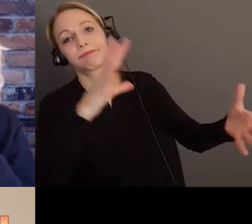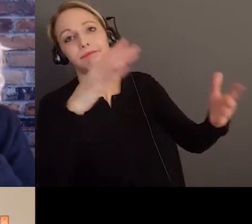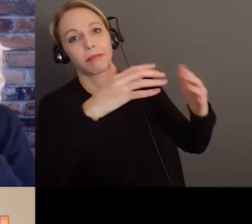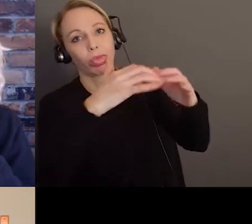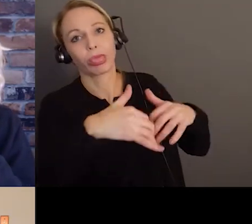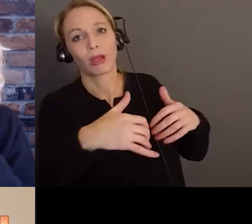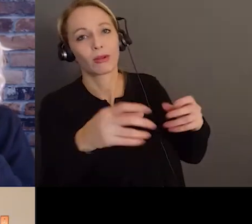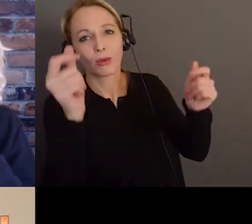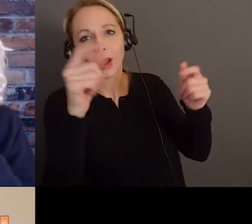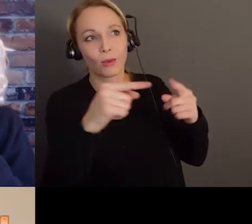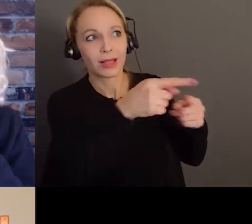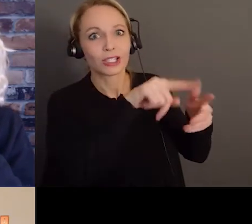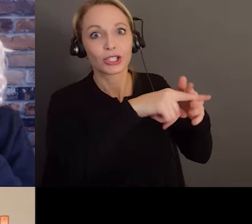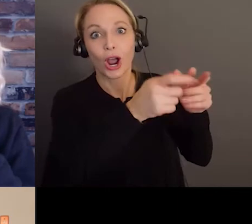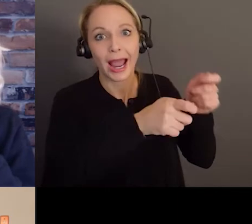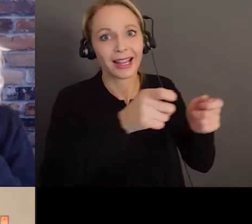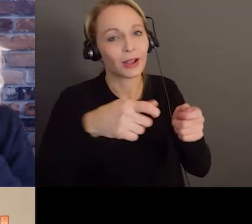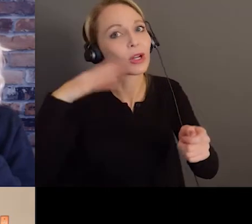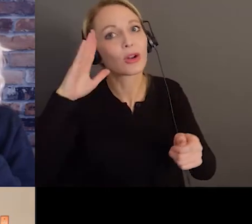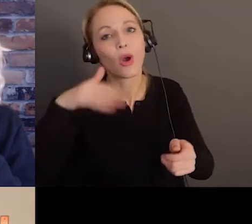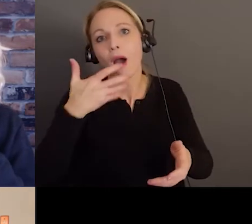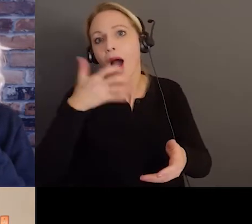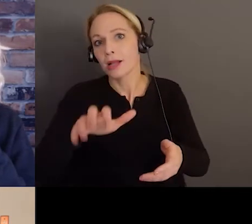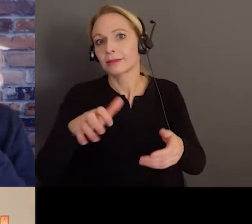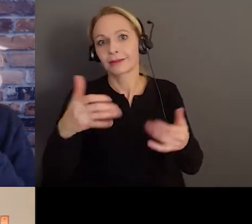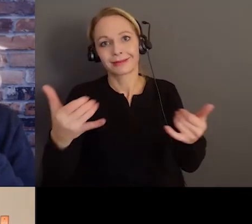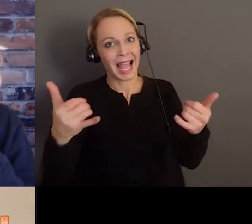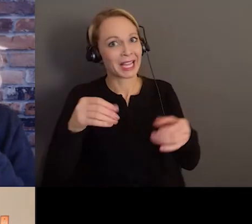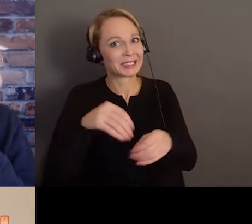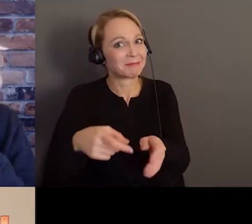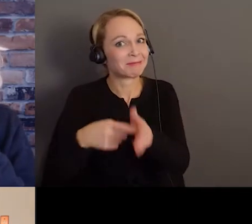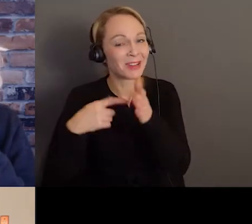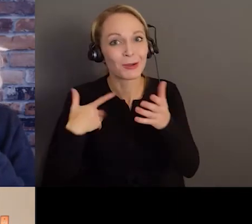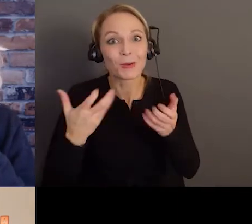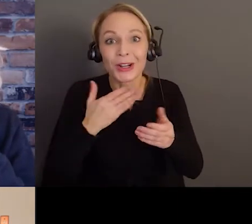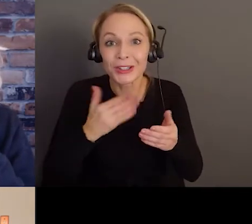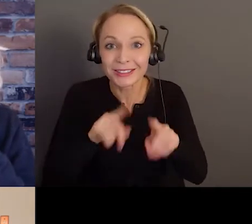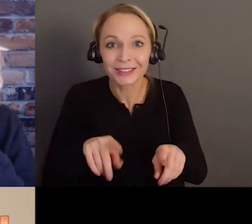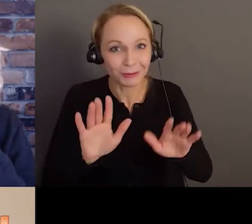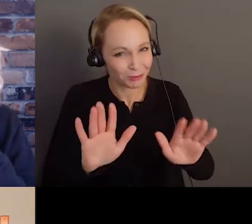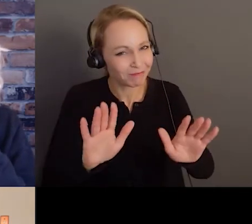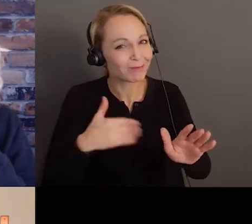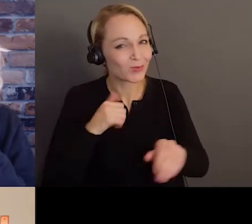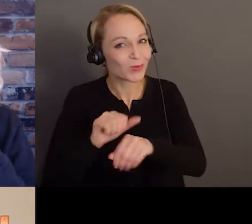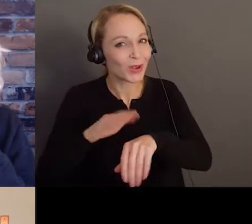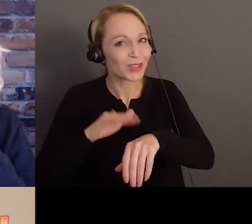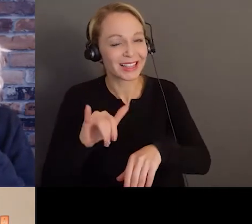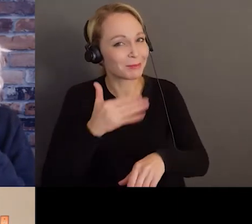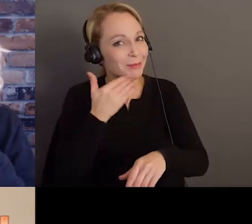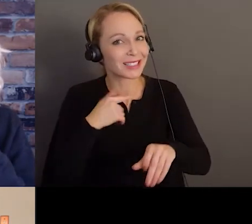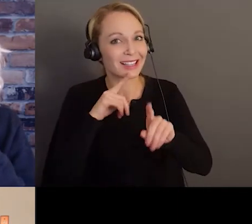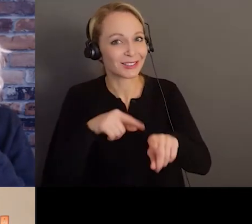AND THAT IS HIGH IN DEMAND AND WE ARE WORKING ON IT